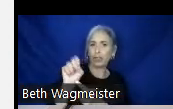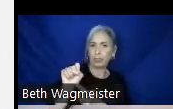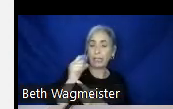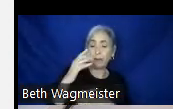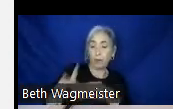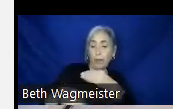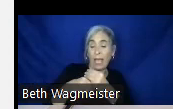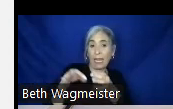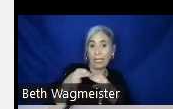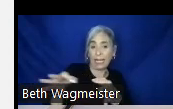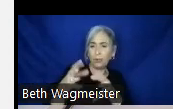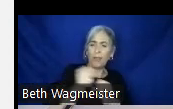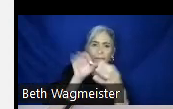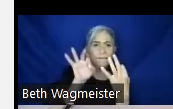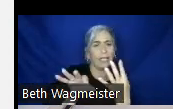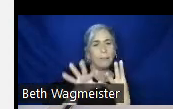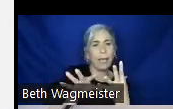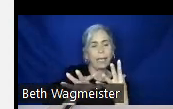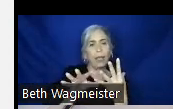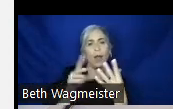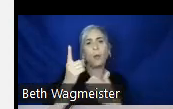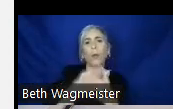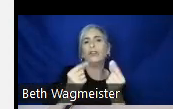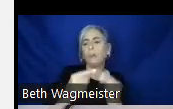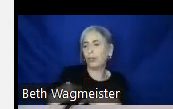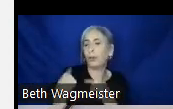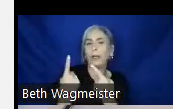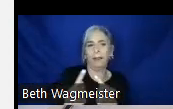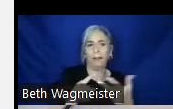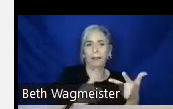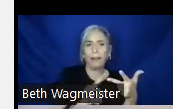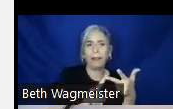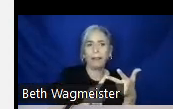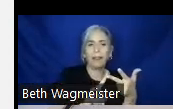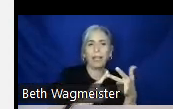get feedback based on what they're doing. Custom validations and previews can be really